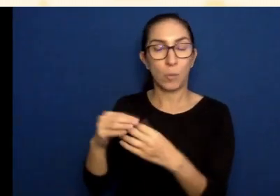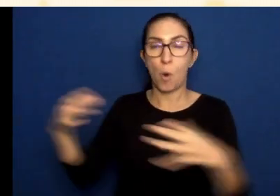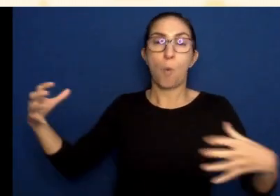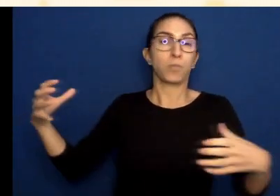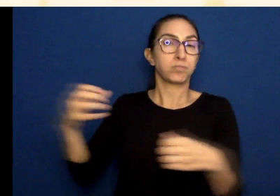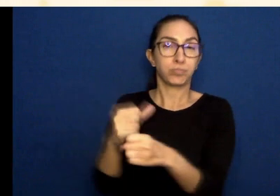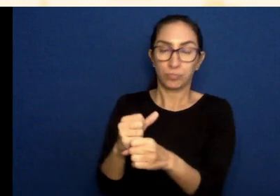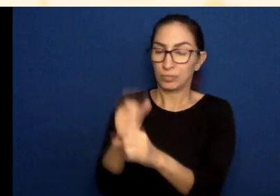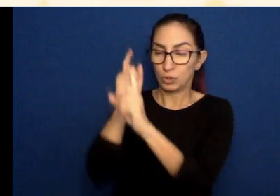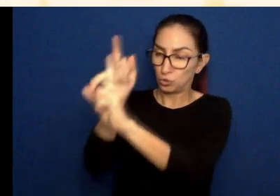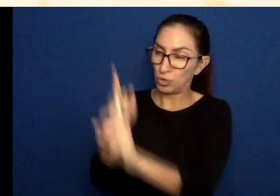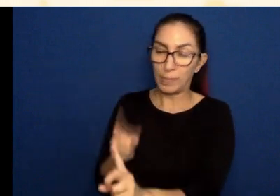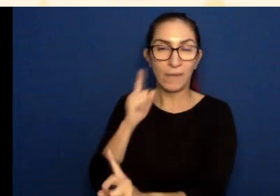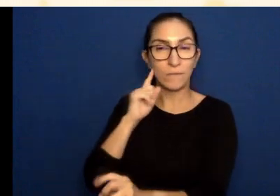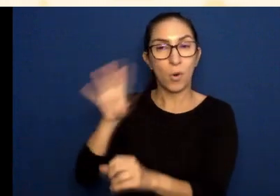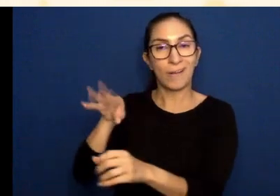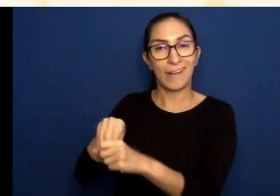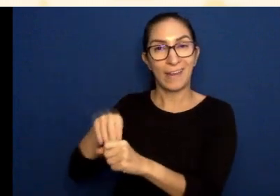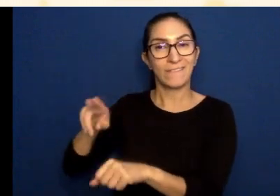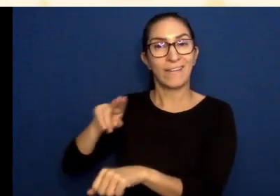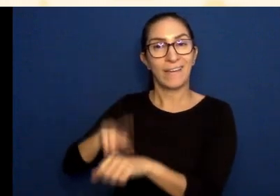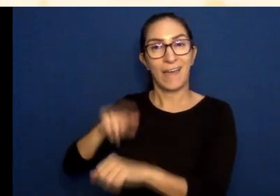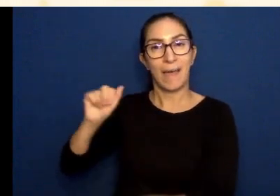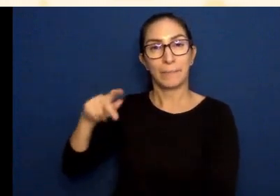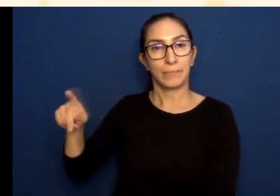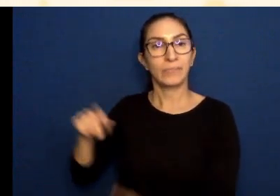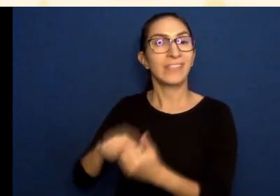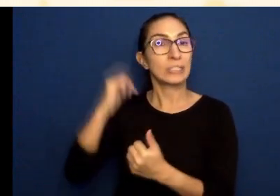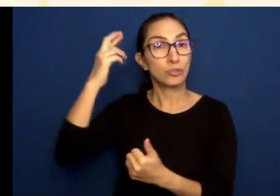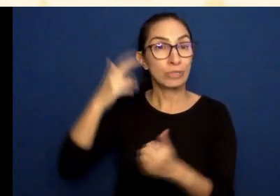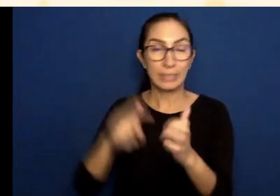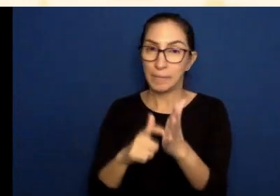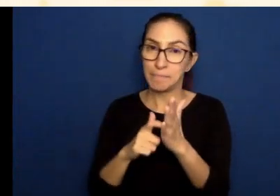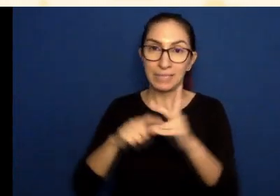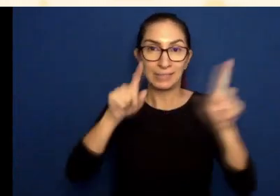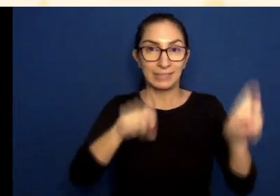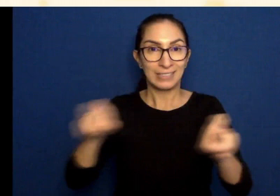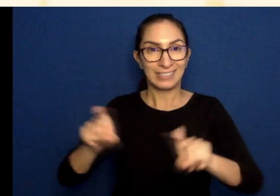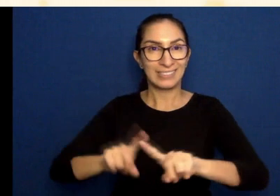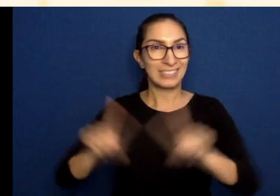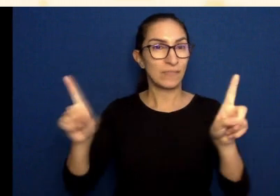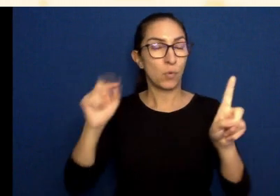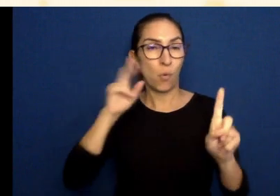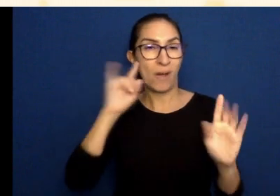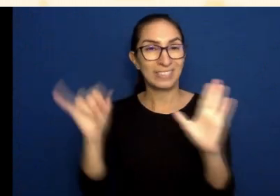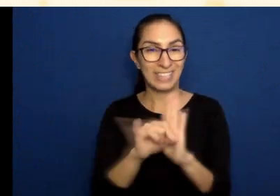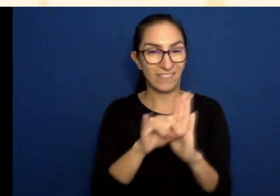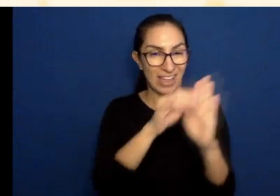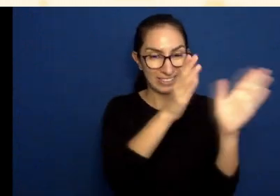and it's probably about how you bank with Wells Fargo. So it has a lot less information and it's much more streamlined